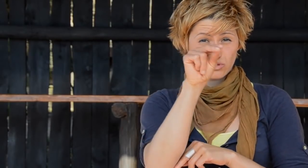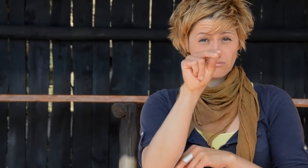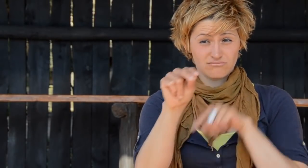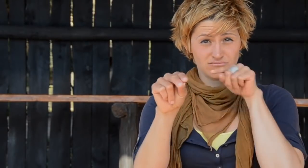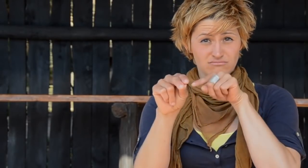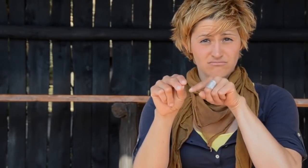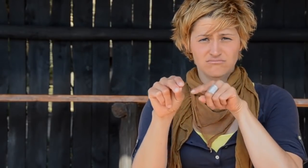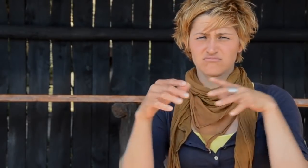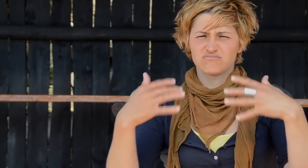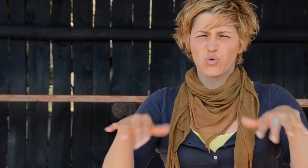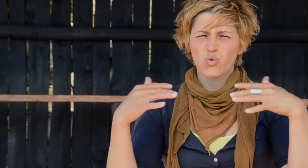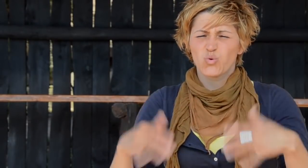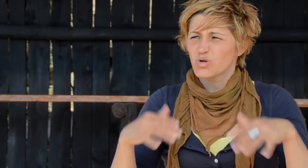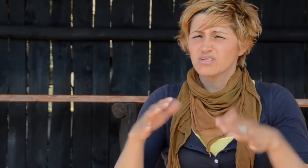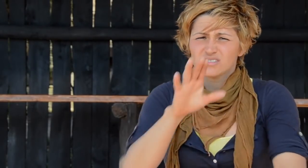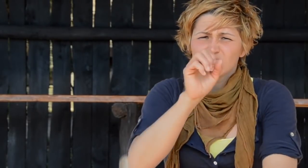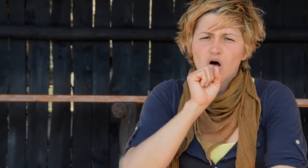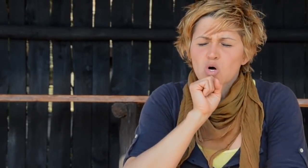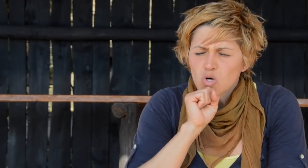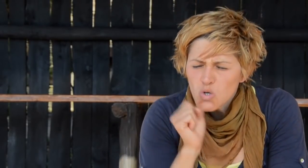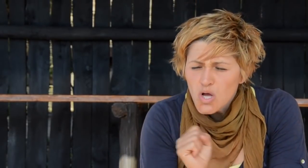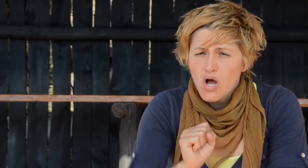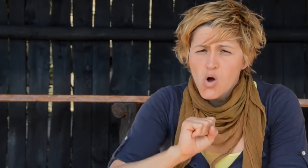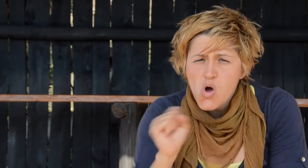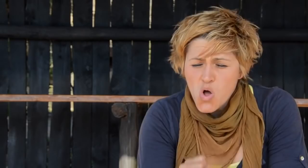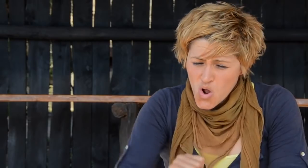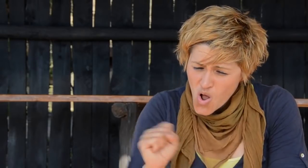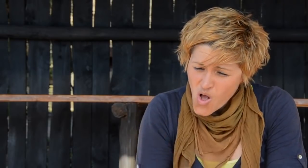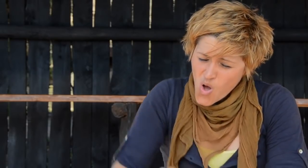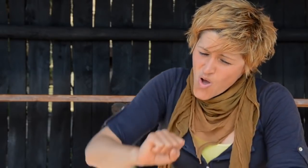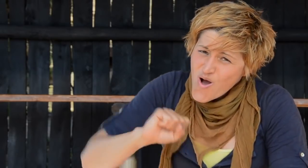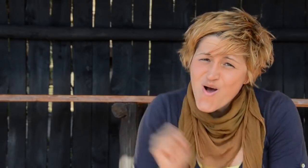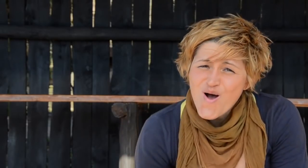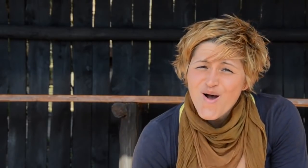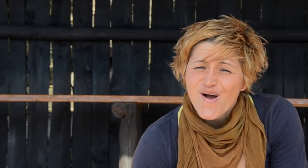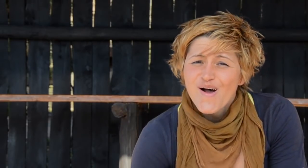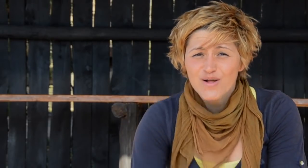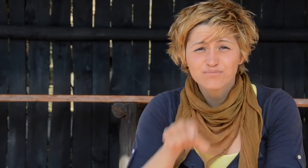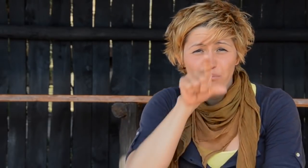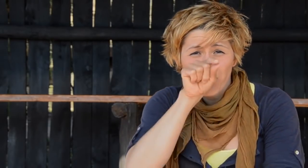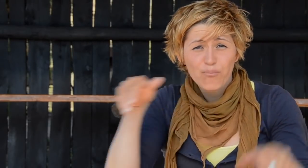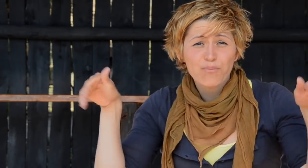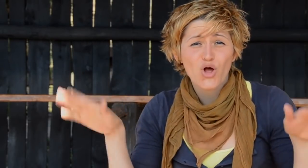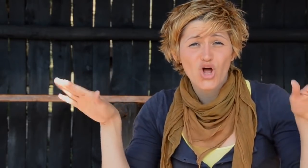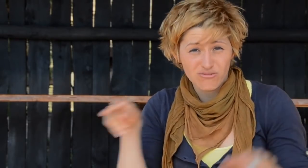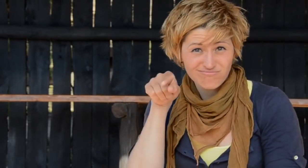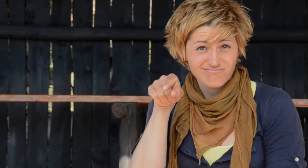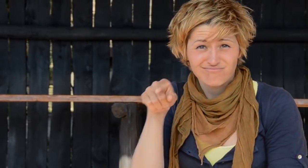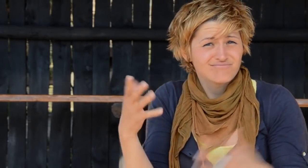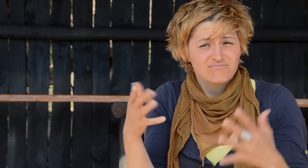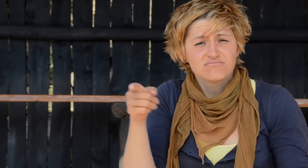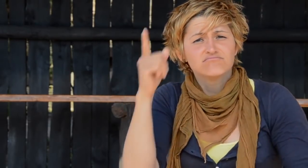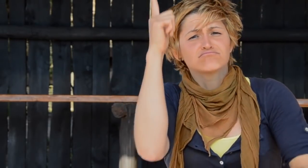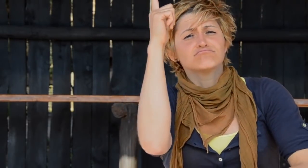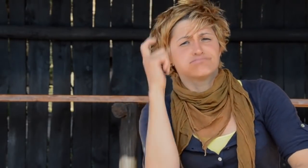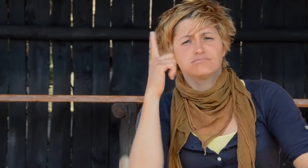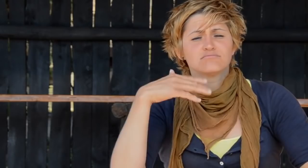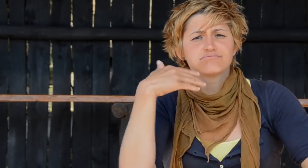Ostriches are the very oldest bird on Earth,